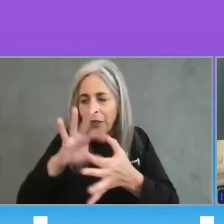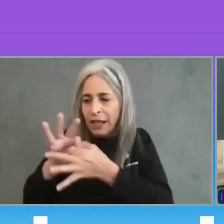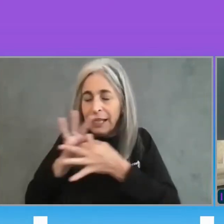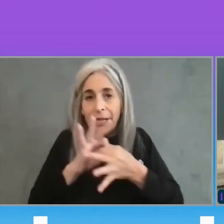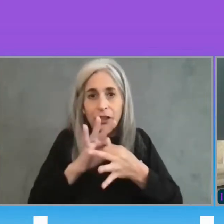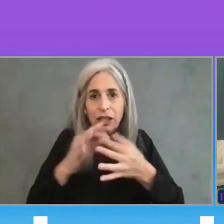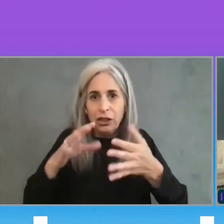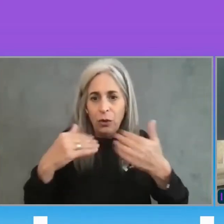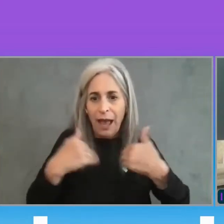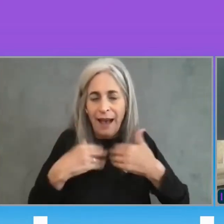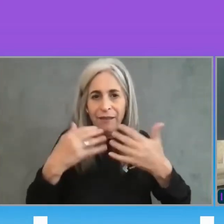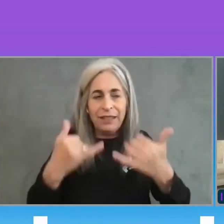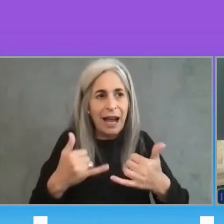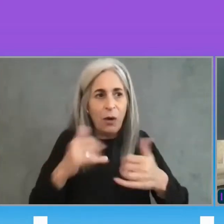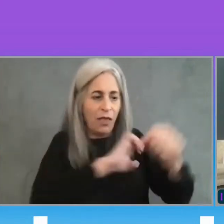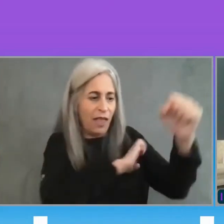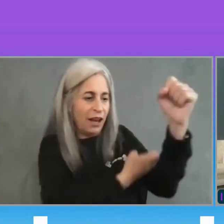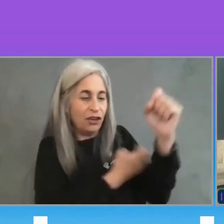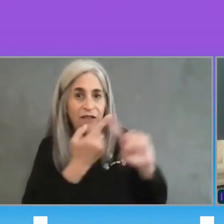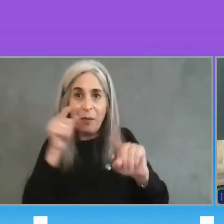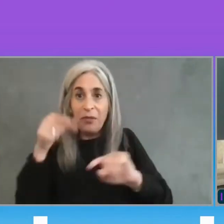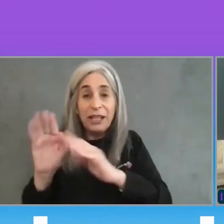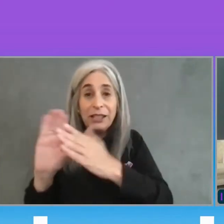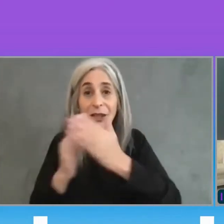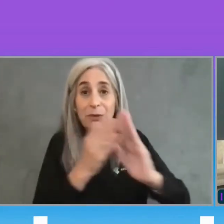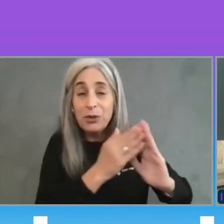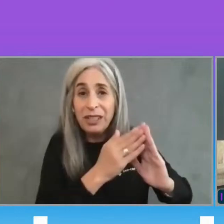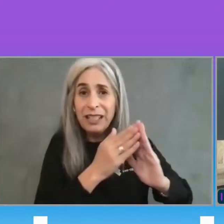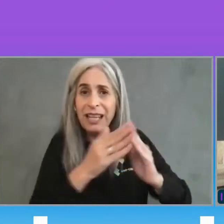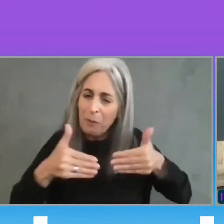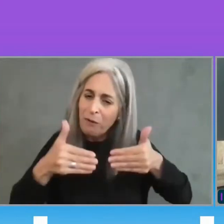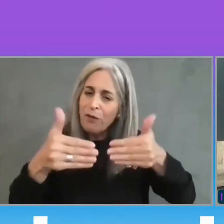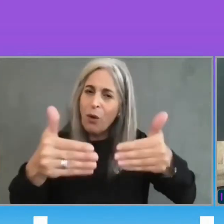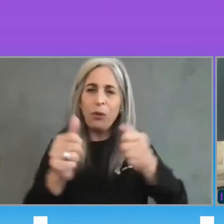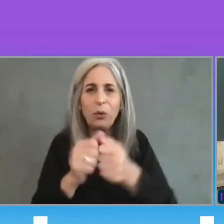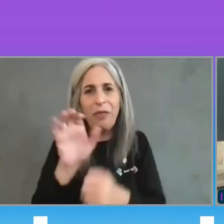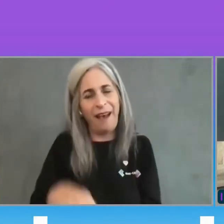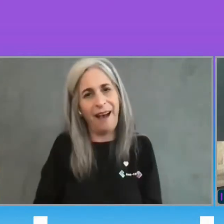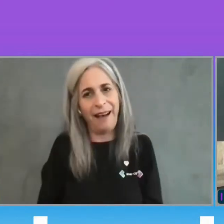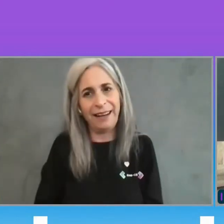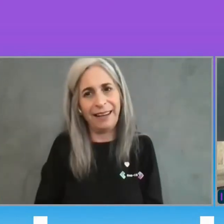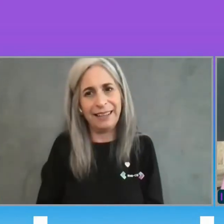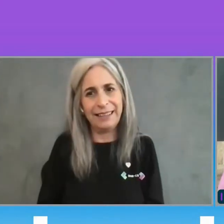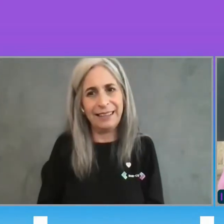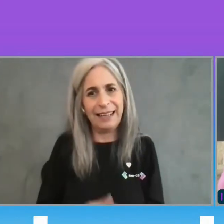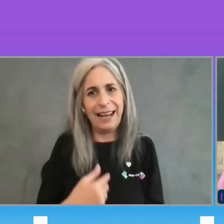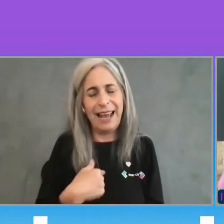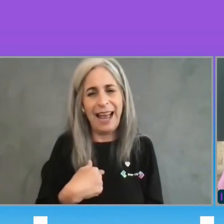made, and the energy of this community and carry it forward.